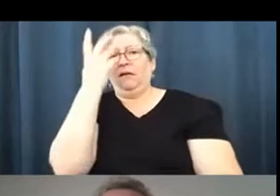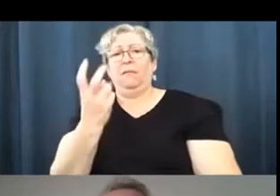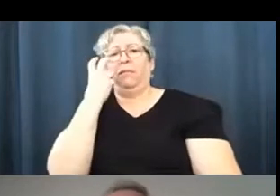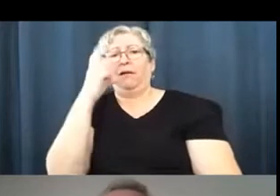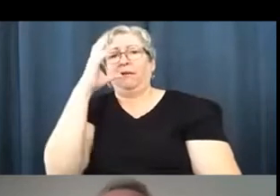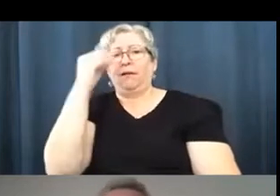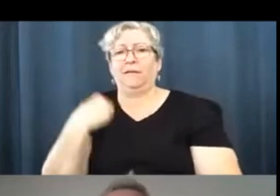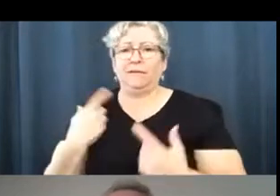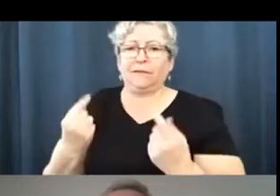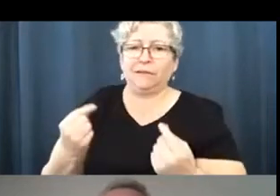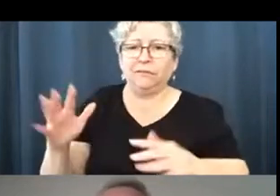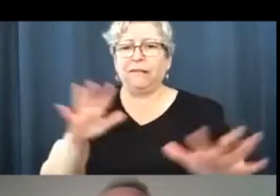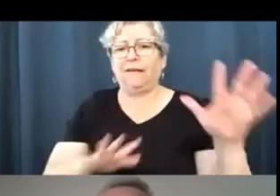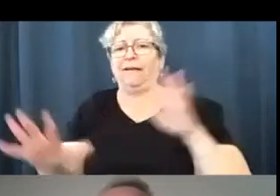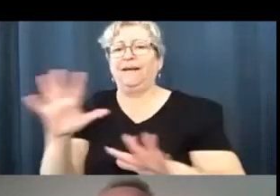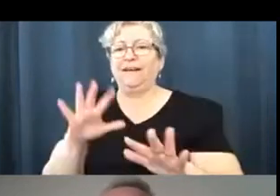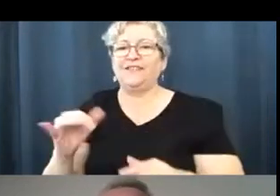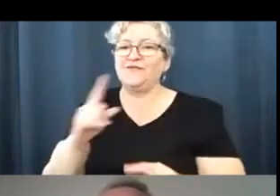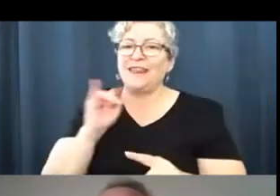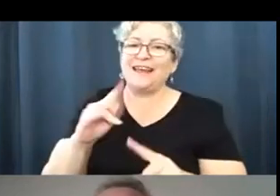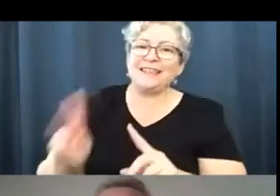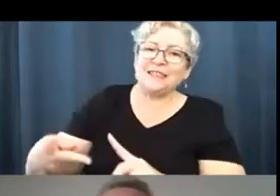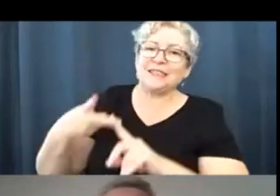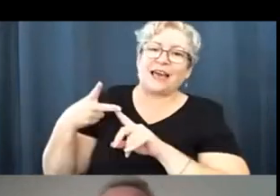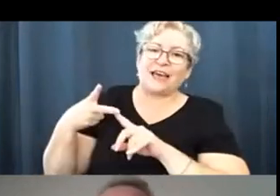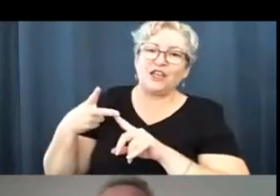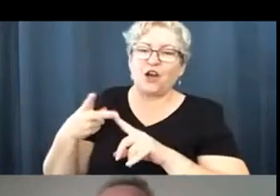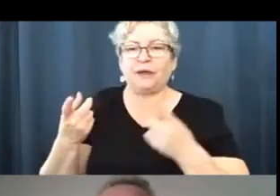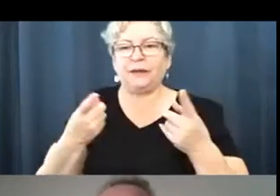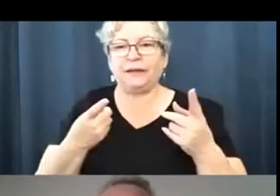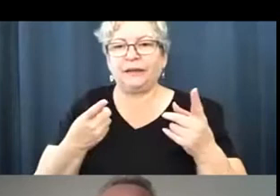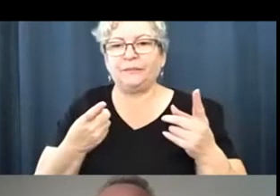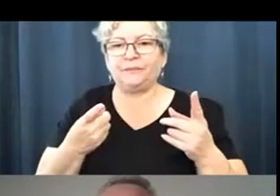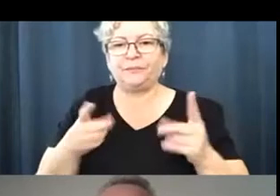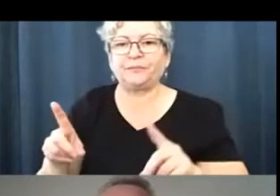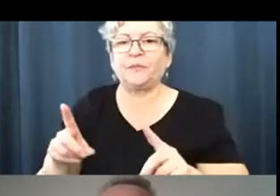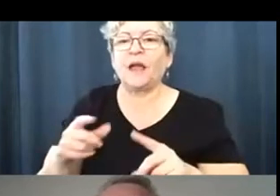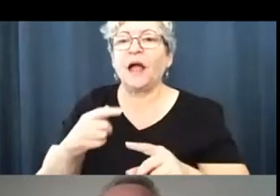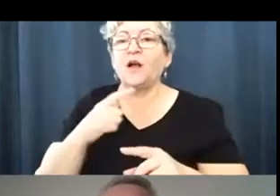So, it's often been a secondary thought. A matter of fact, recently I just read the Nasdaq,